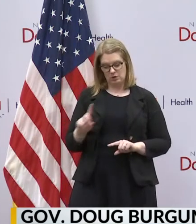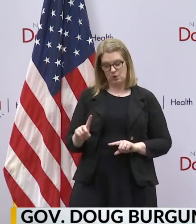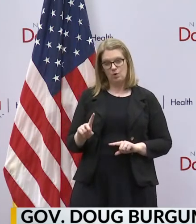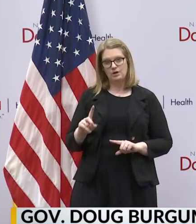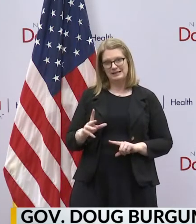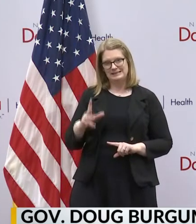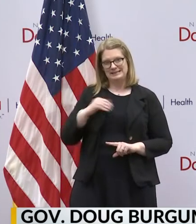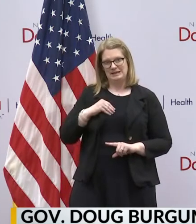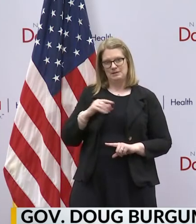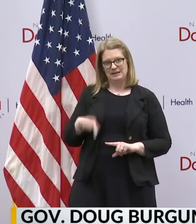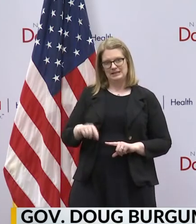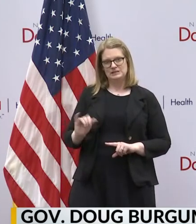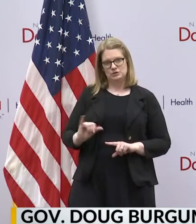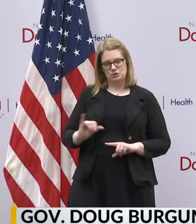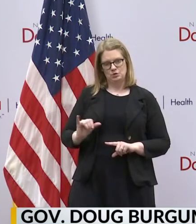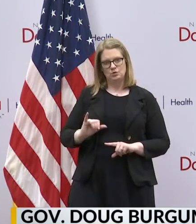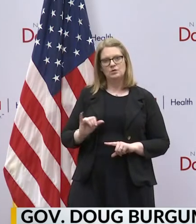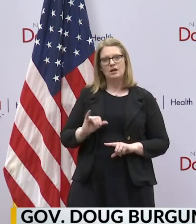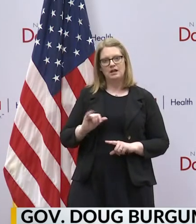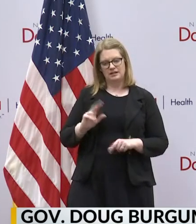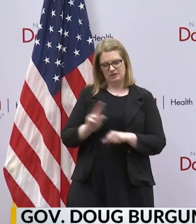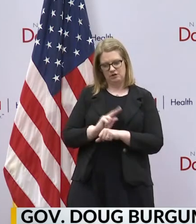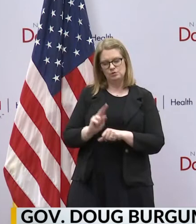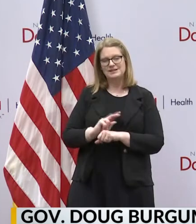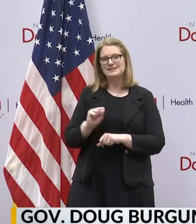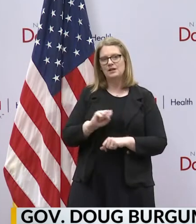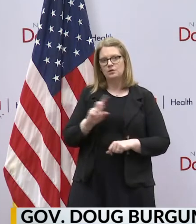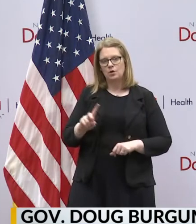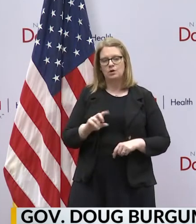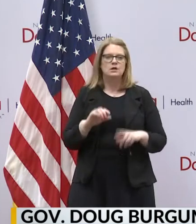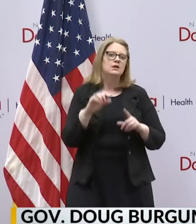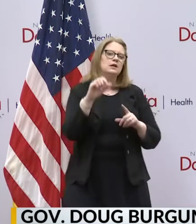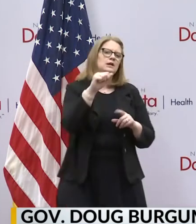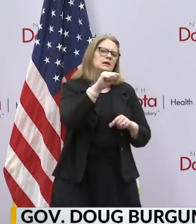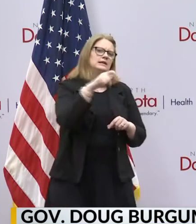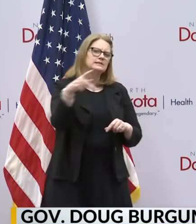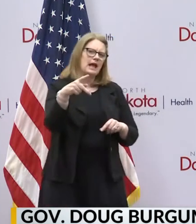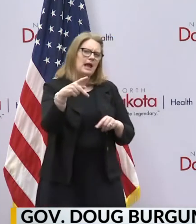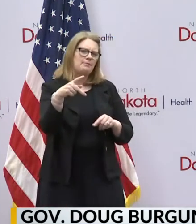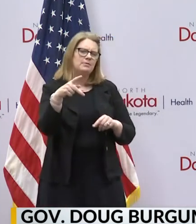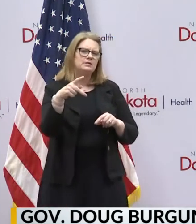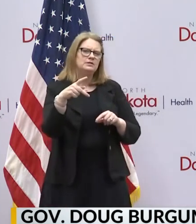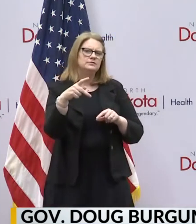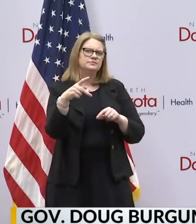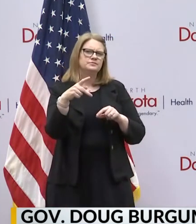MORE THAN 33,400 USERS IN NORTH DAKOTA. SOUTH DAKOTA HAS ALSO ADOPTED THIS AS THEIR APP AND IT'S AT